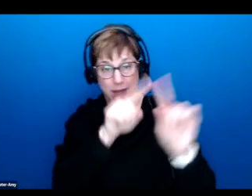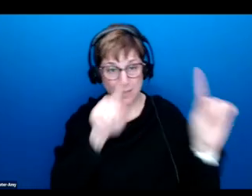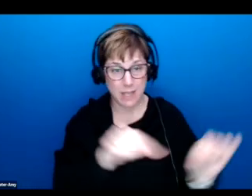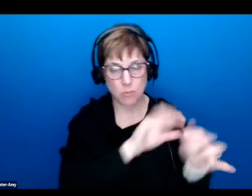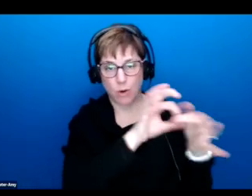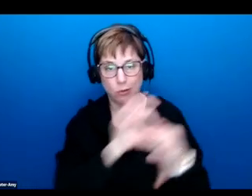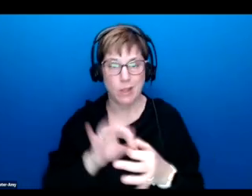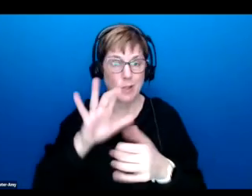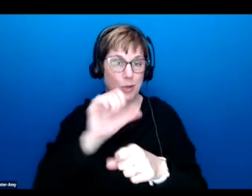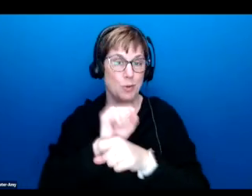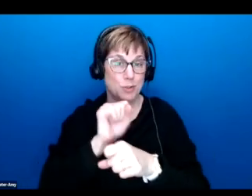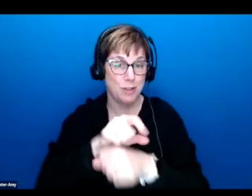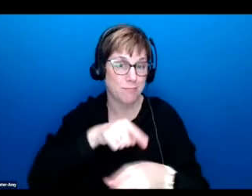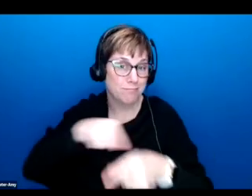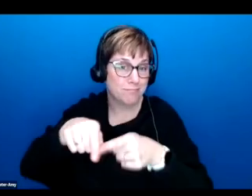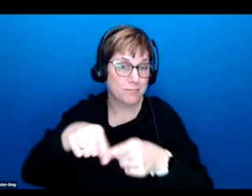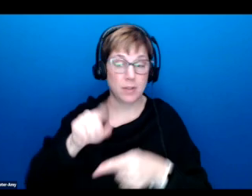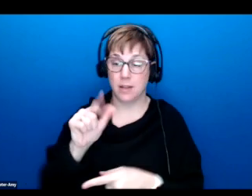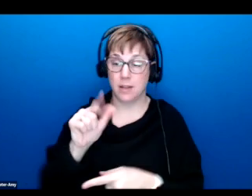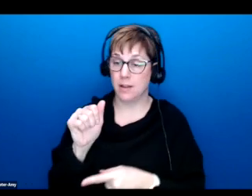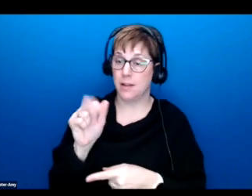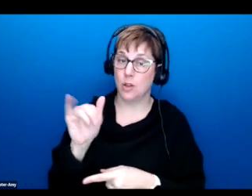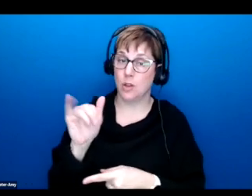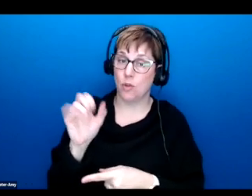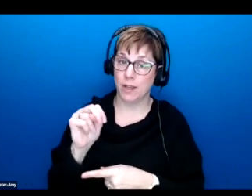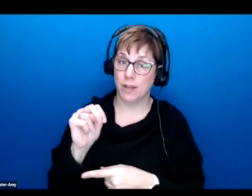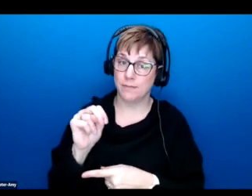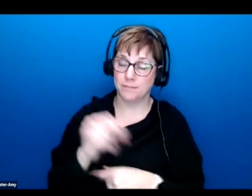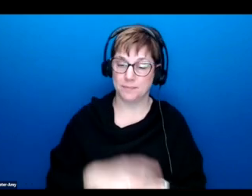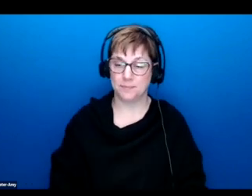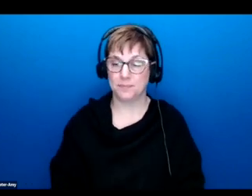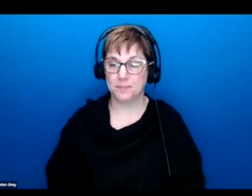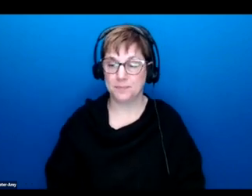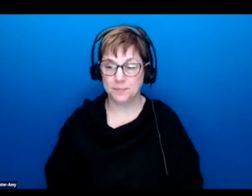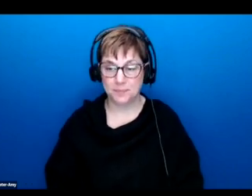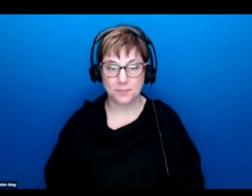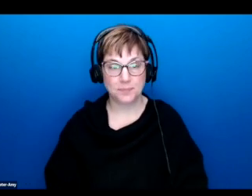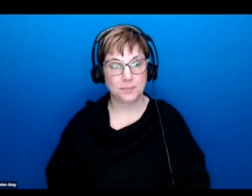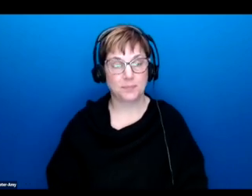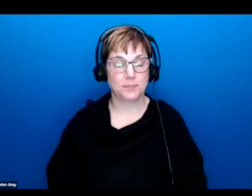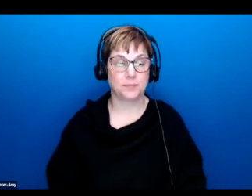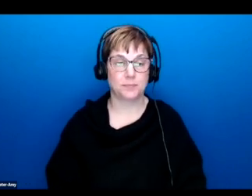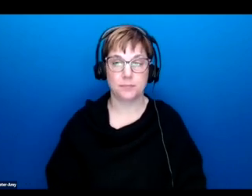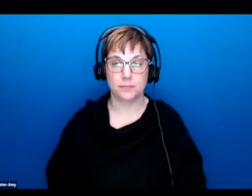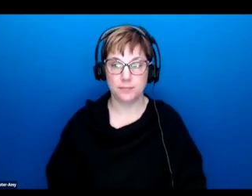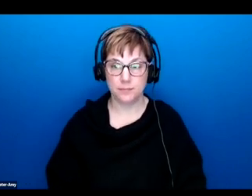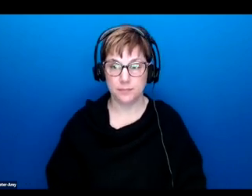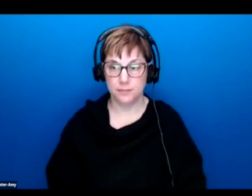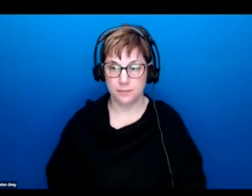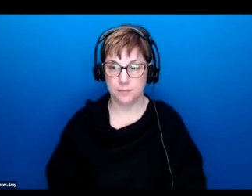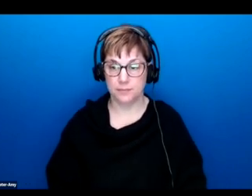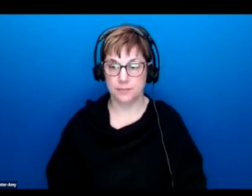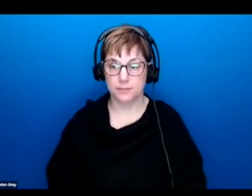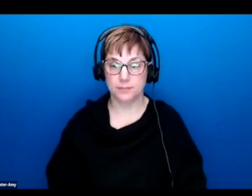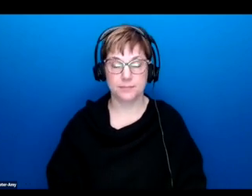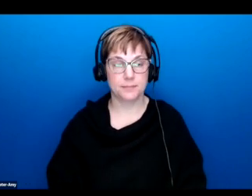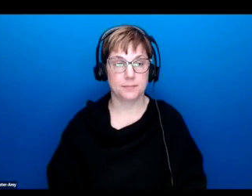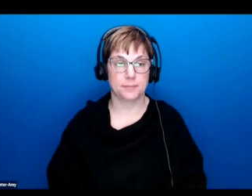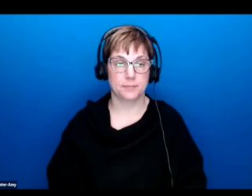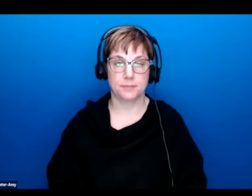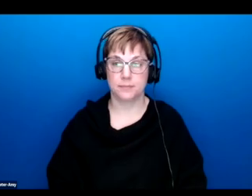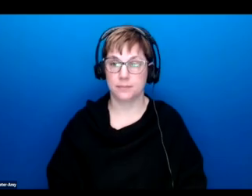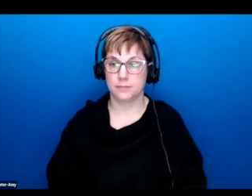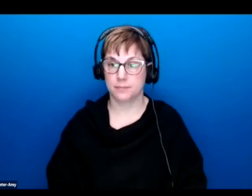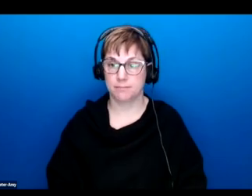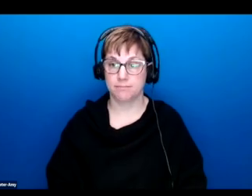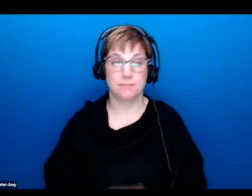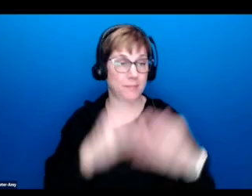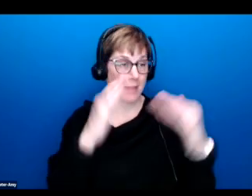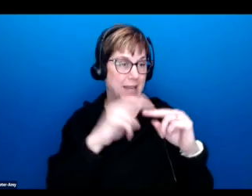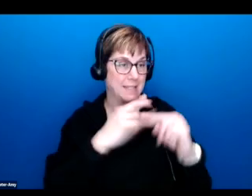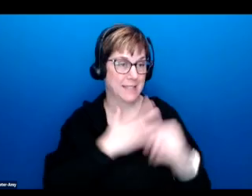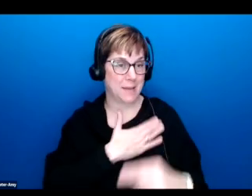what you do. Laurin? Next slide, please.